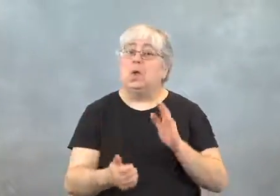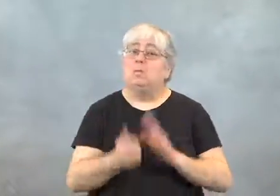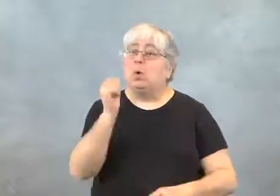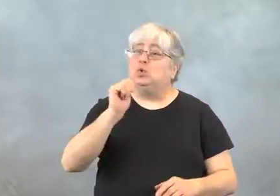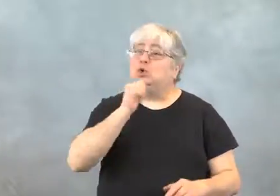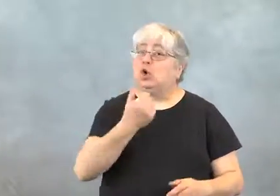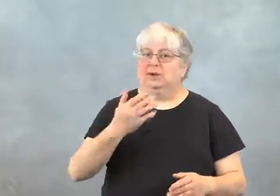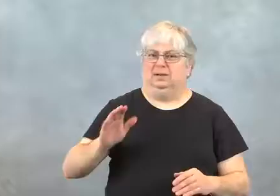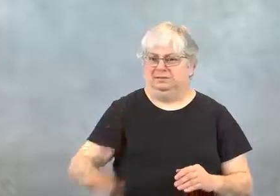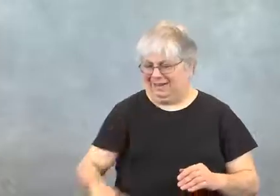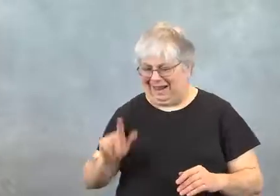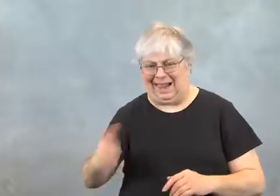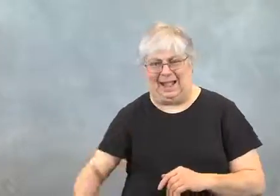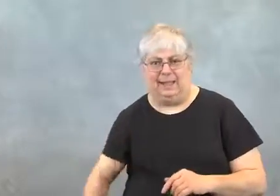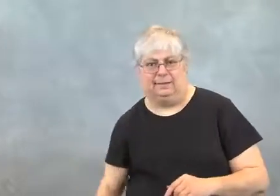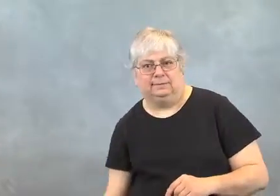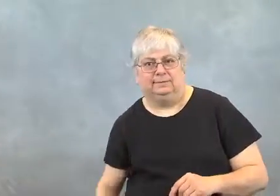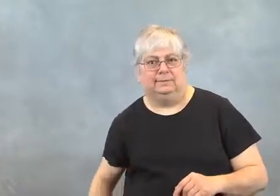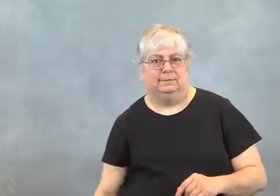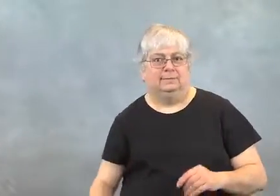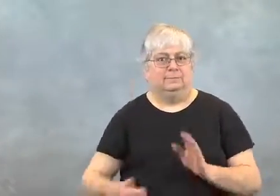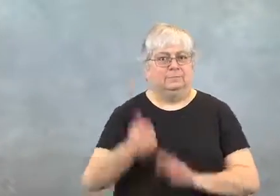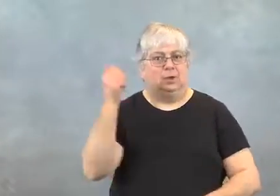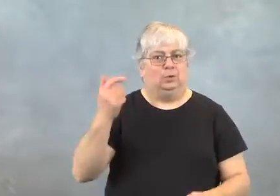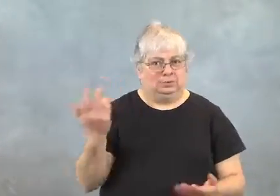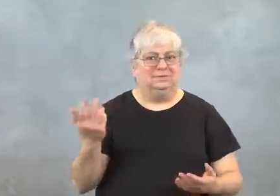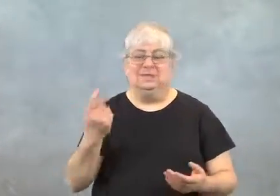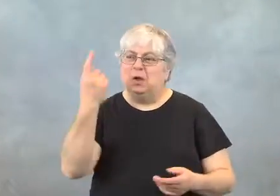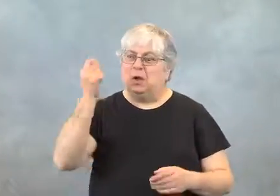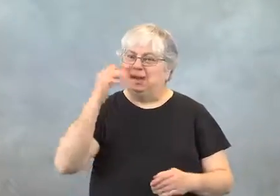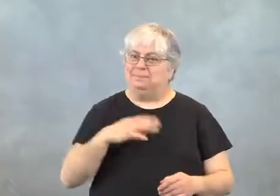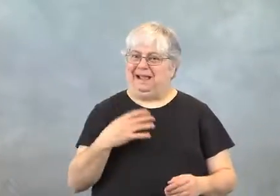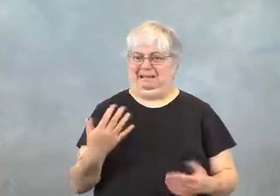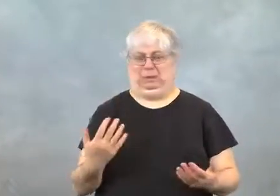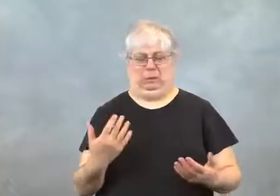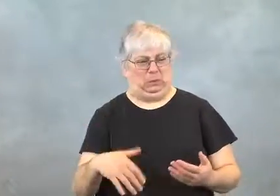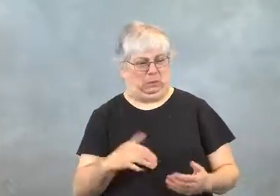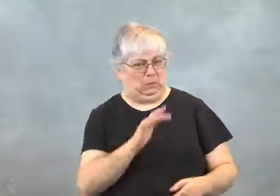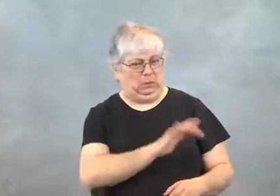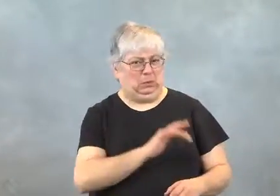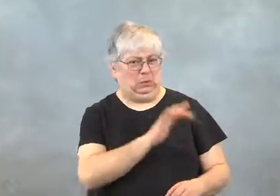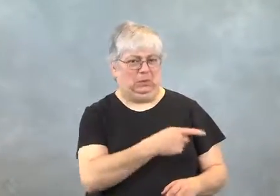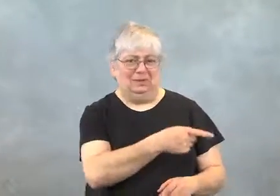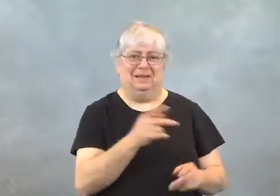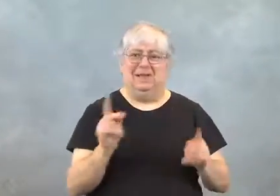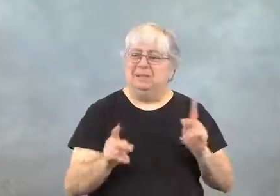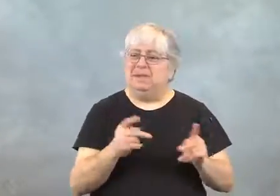Most were injured in the legs.